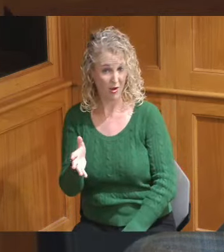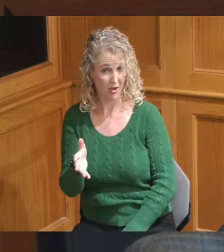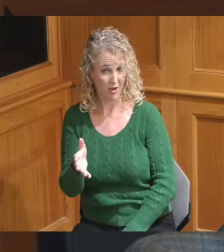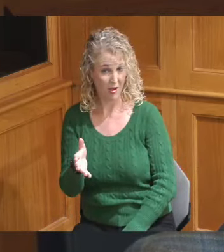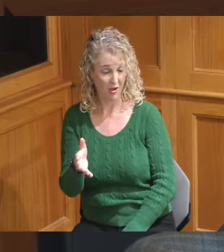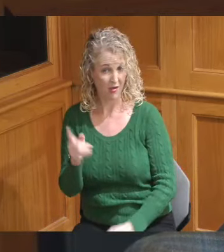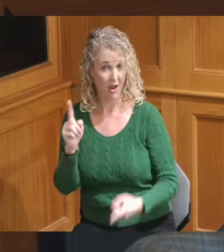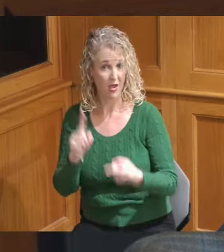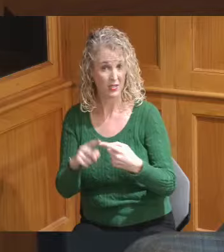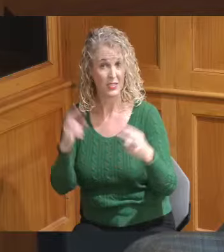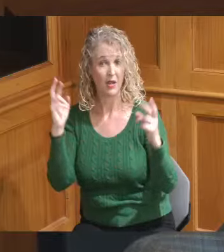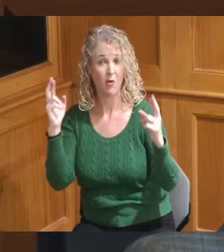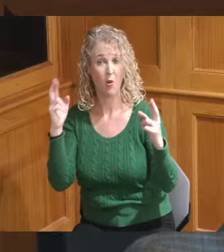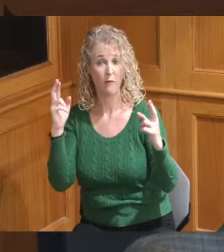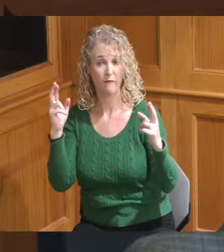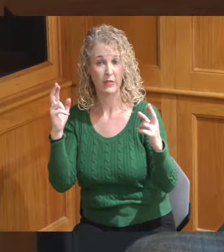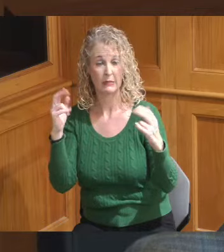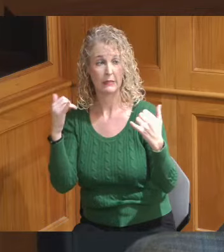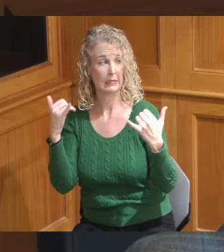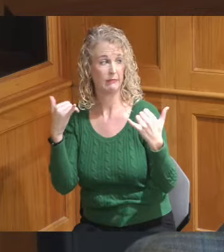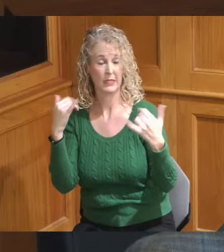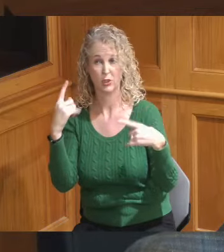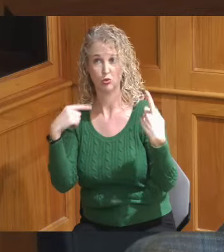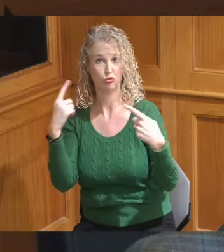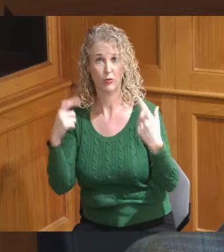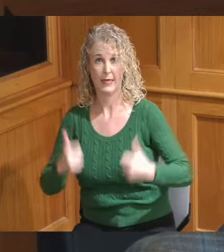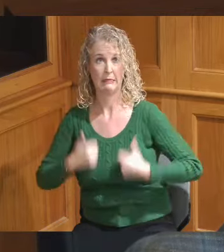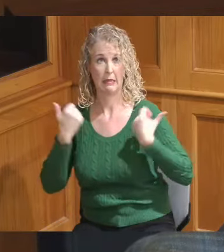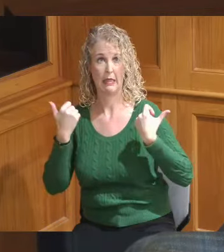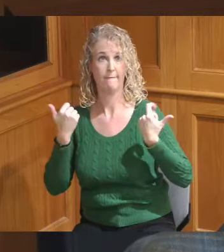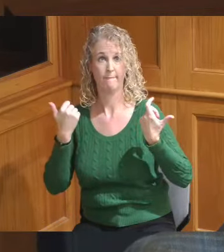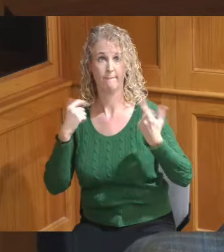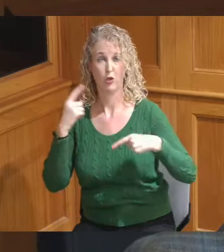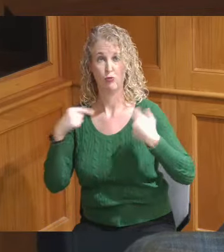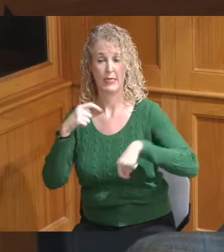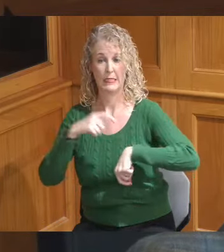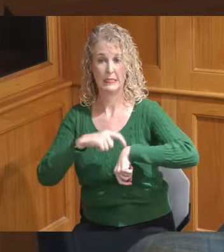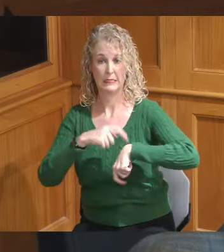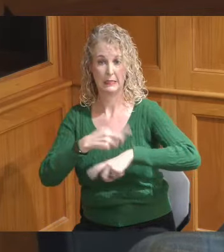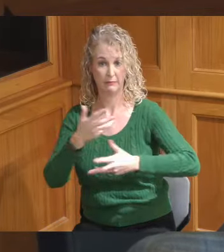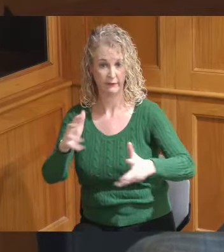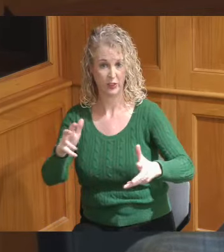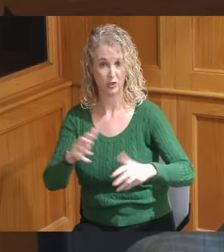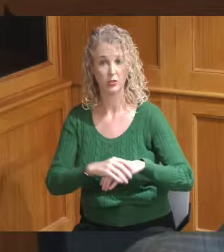hopefully get through these crazy times. It's got to be something in this binder. Not just this